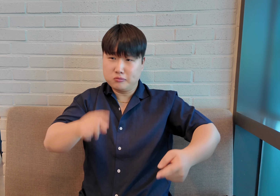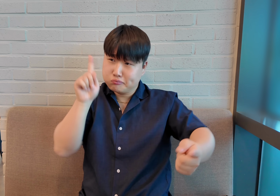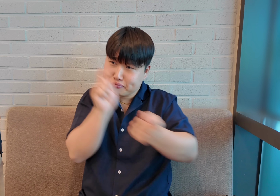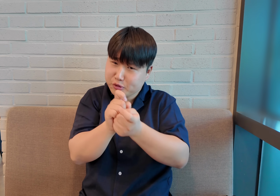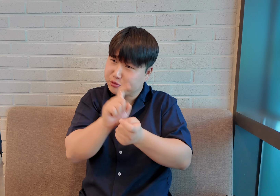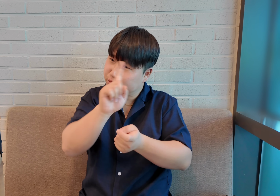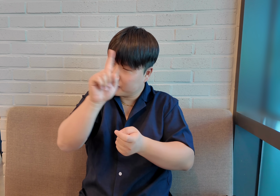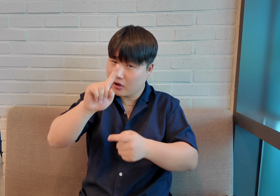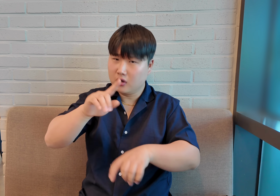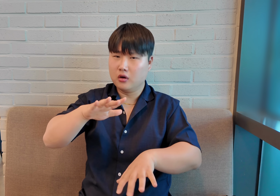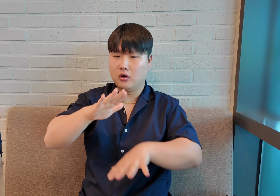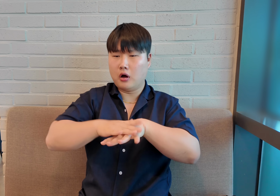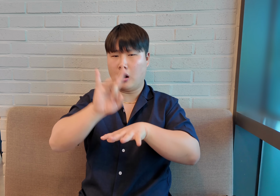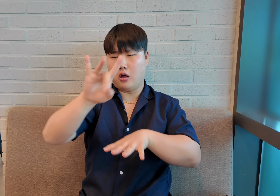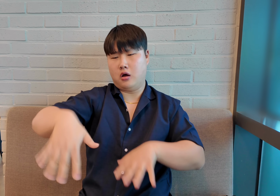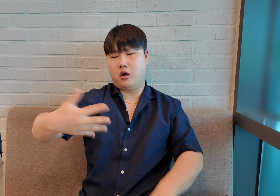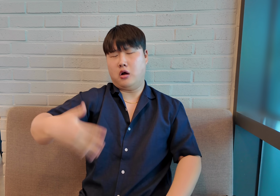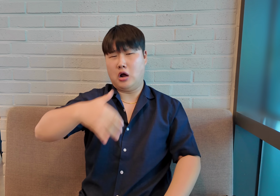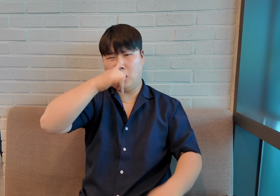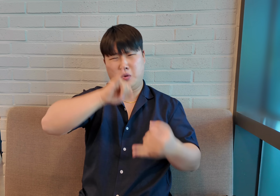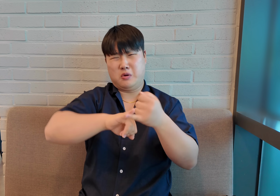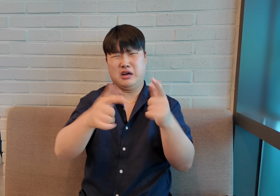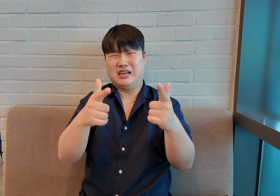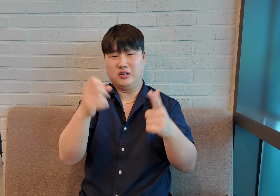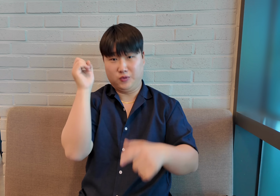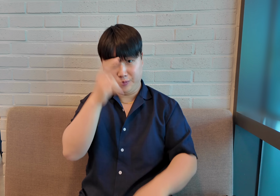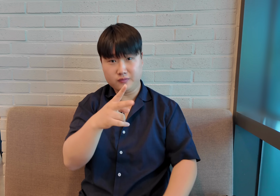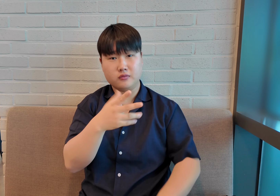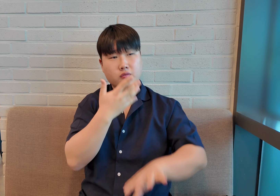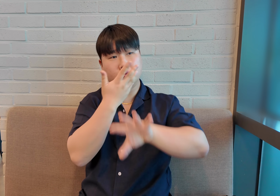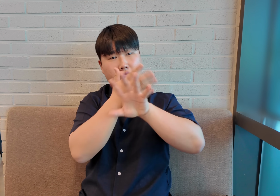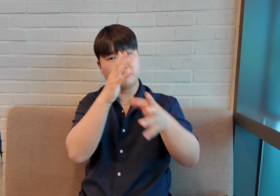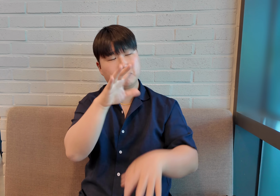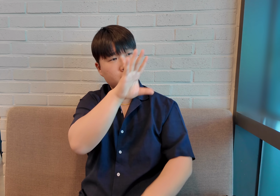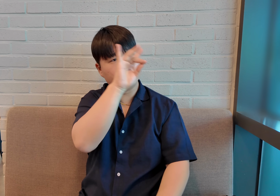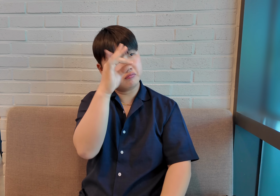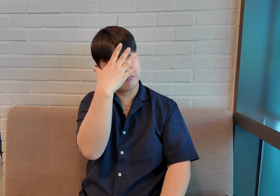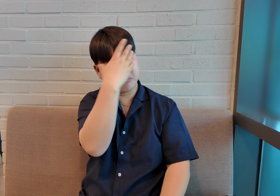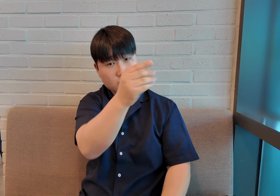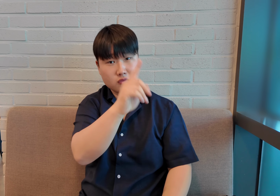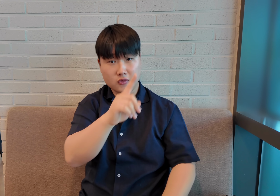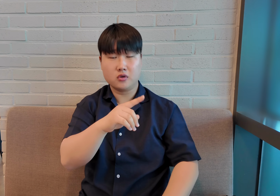you can carry it with one hand in other situations. Also, in overseas cases,